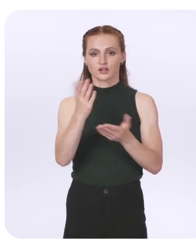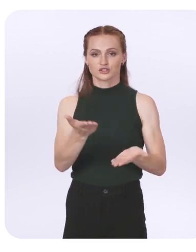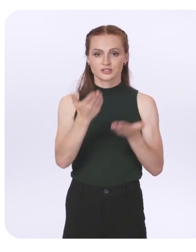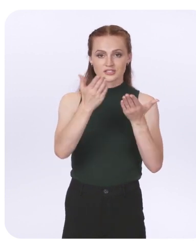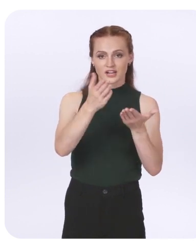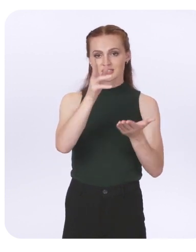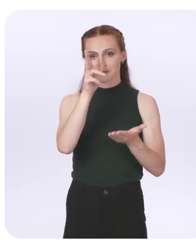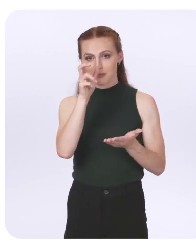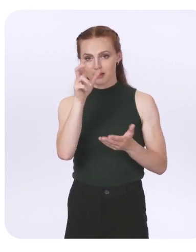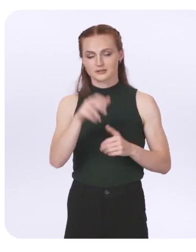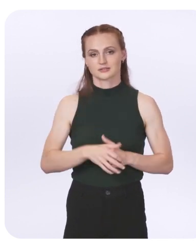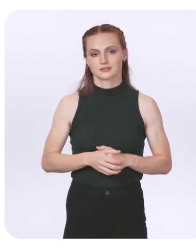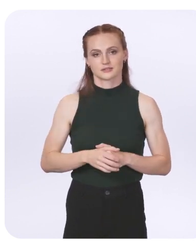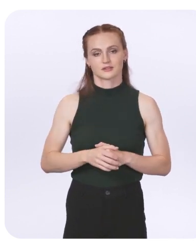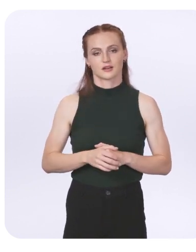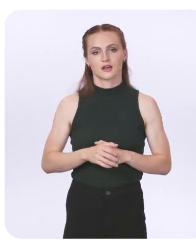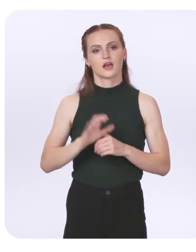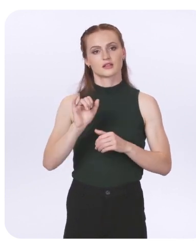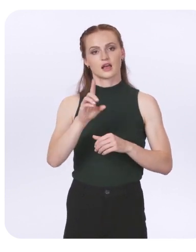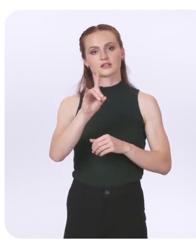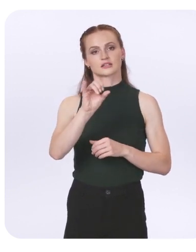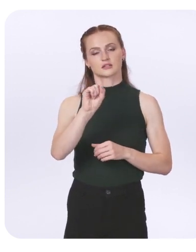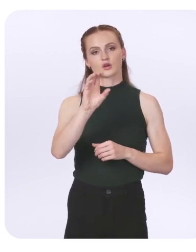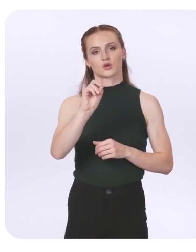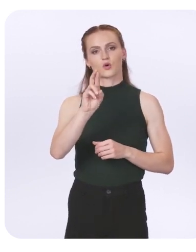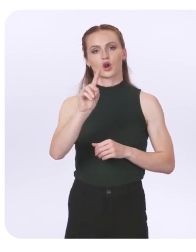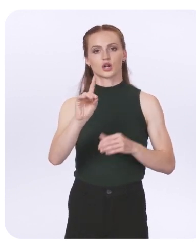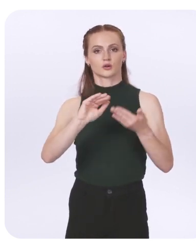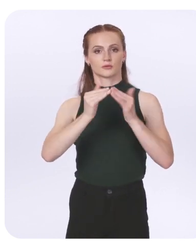And it grew our Discord community to around 80,000 people.